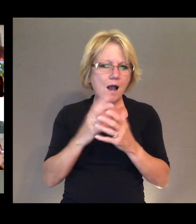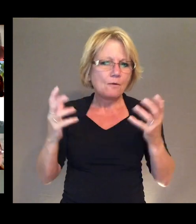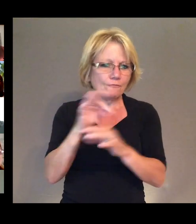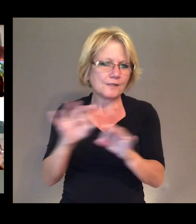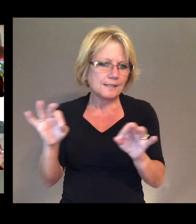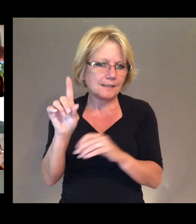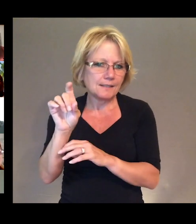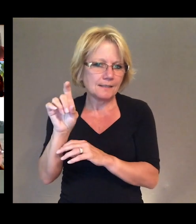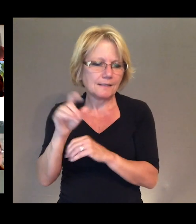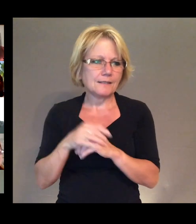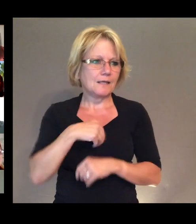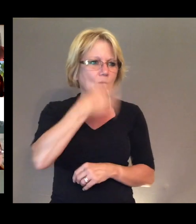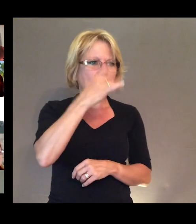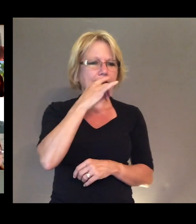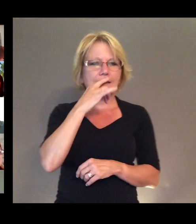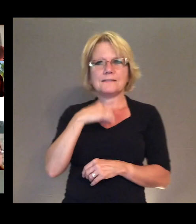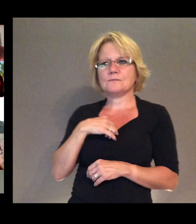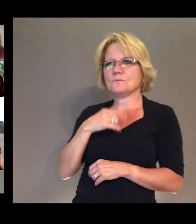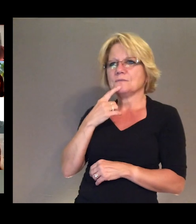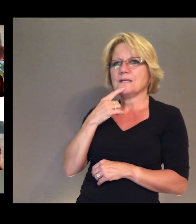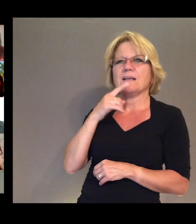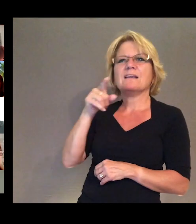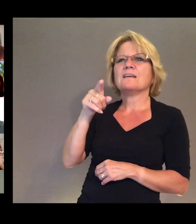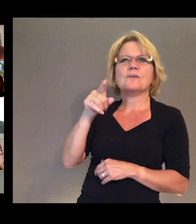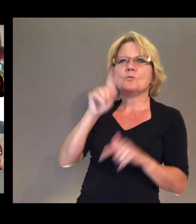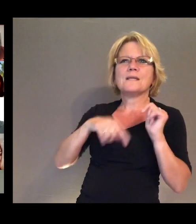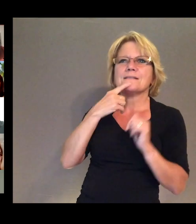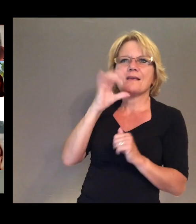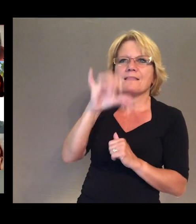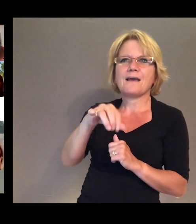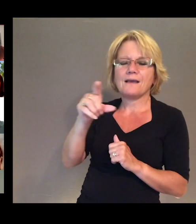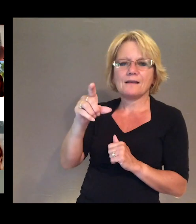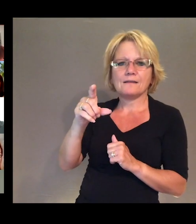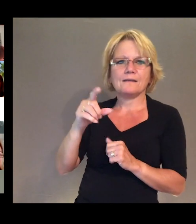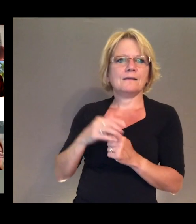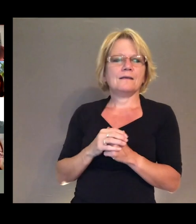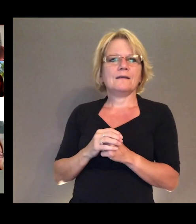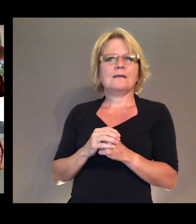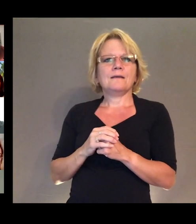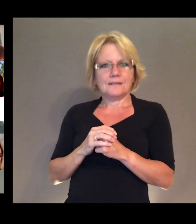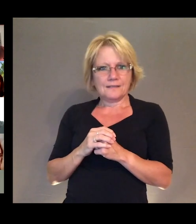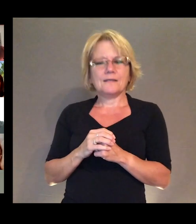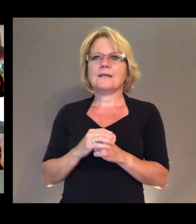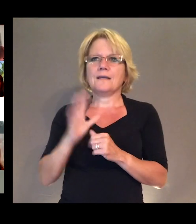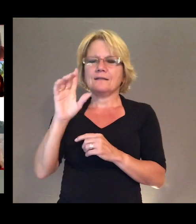Mrs. Pimento, you can't say that. And this goes back to what the first, I forget her name.